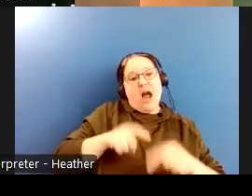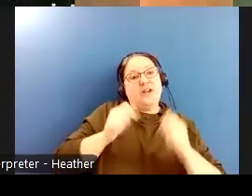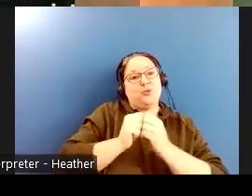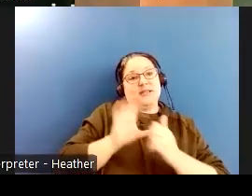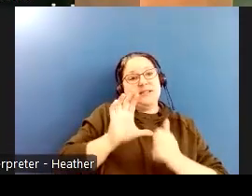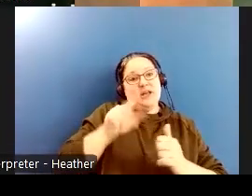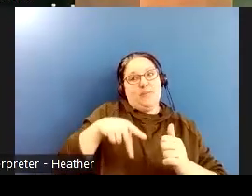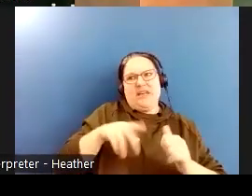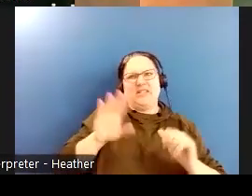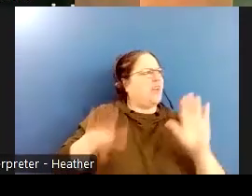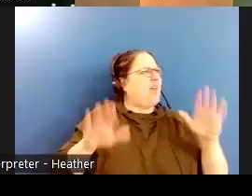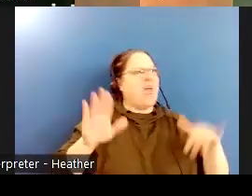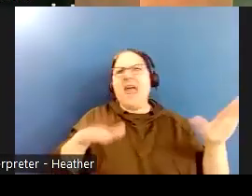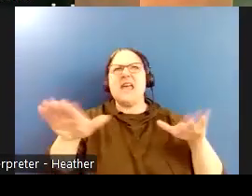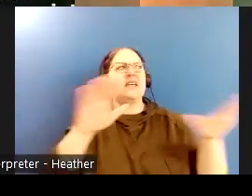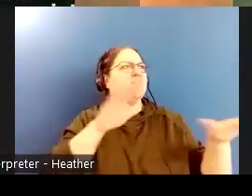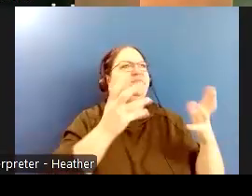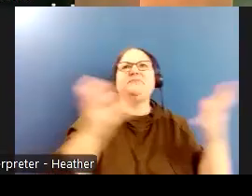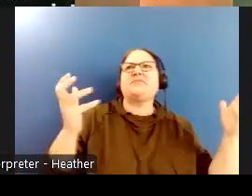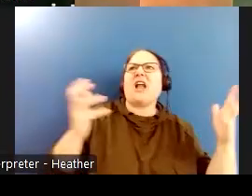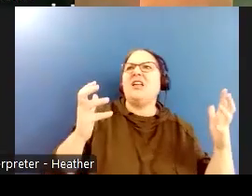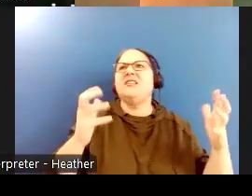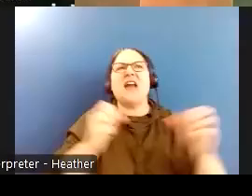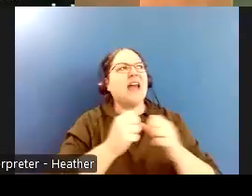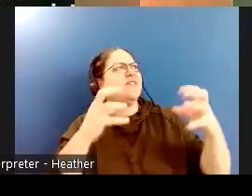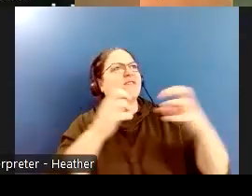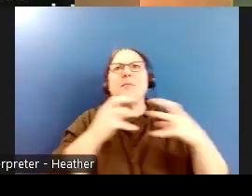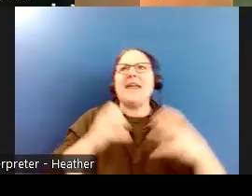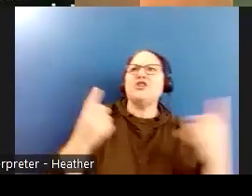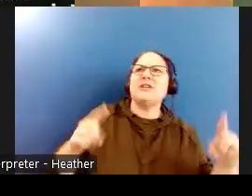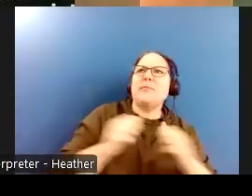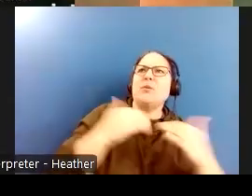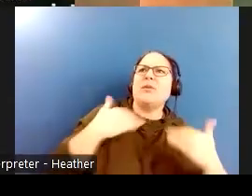on in the body." But that's really what we want to know. Okay? And what we're really interested in is